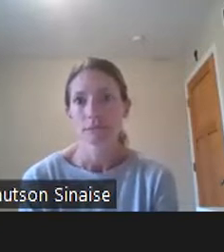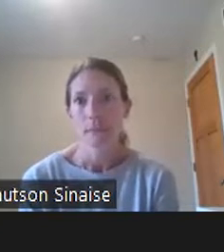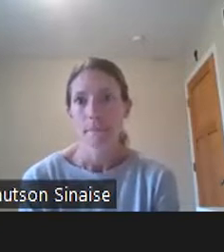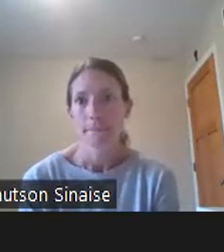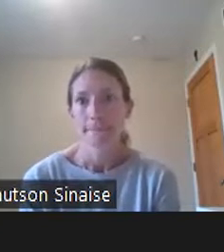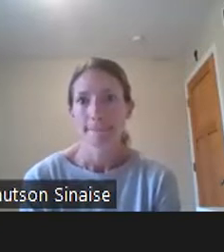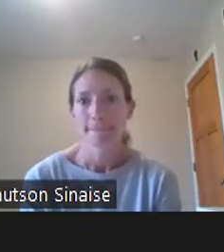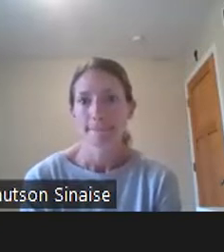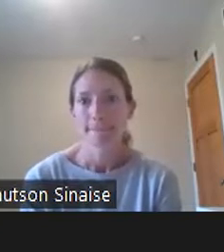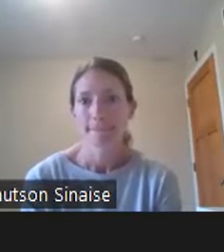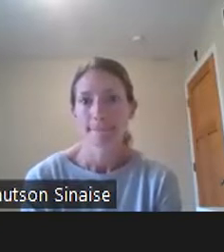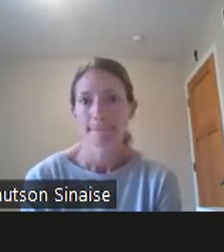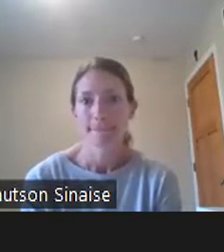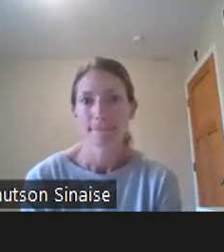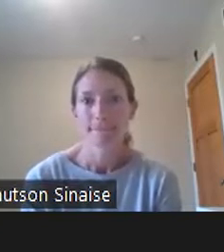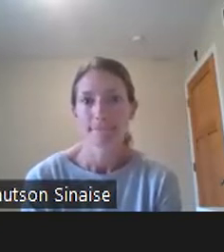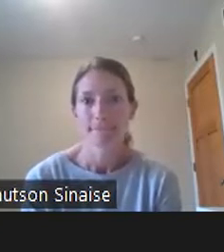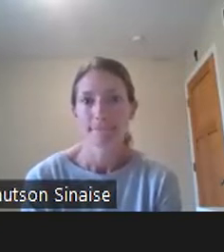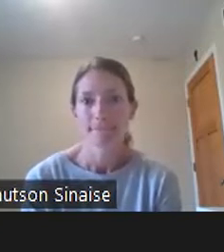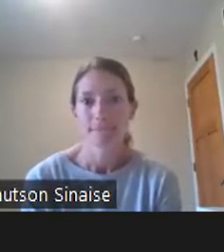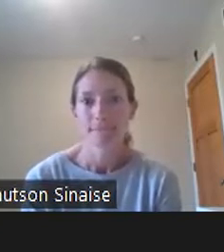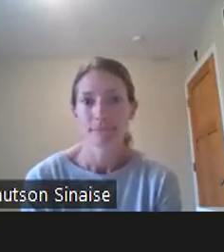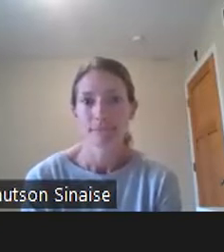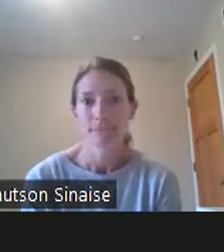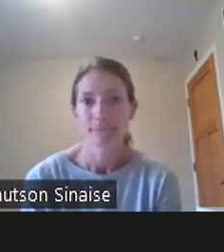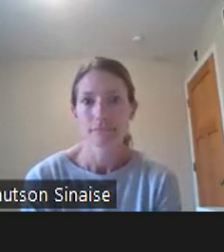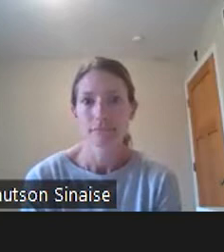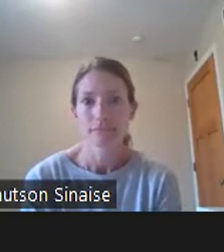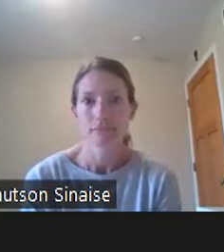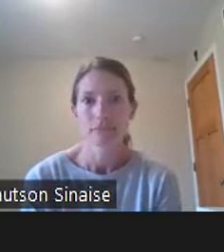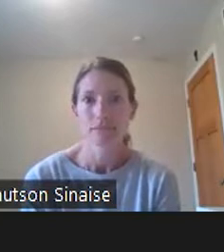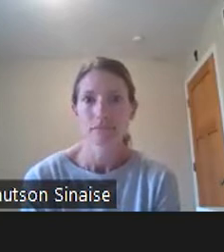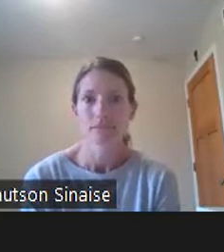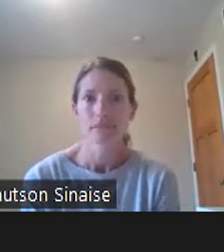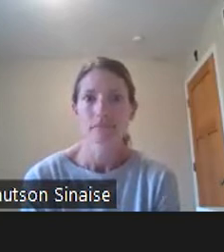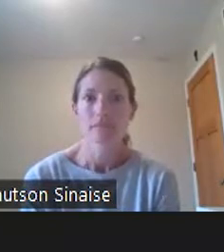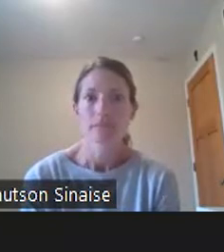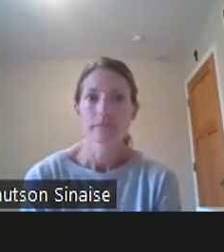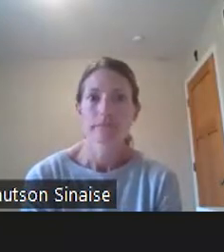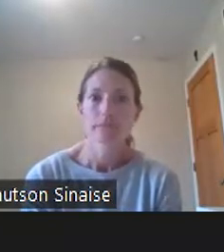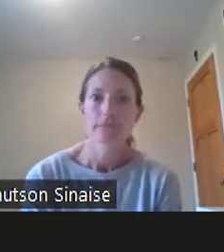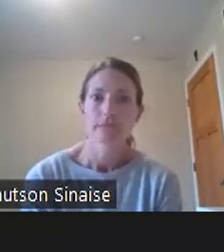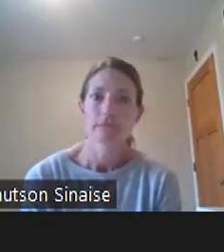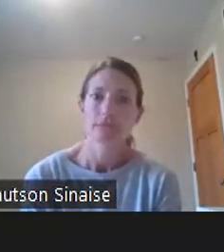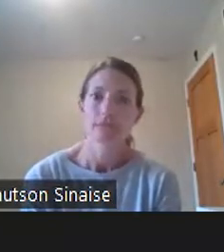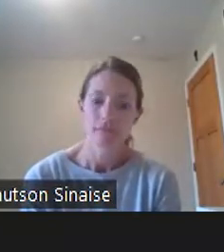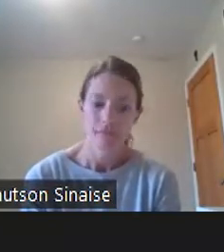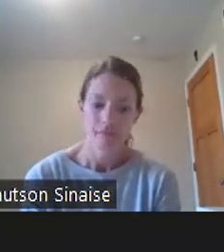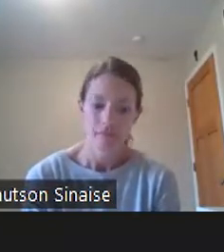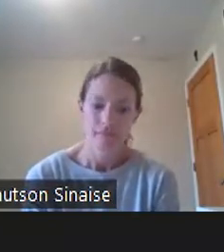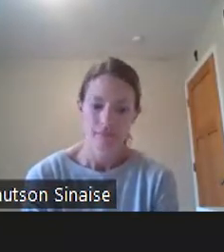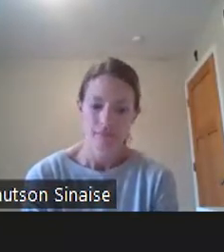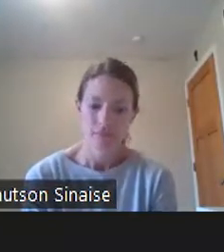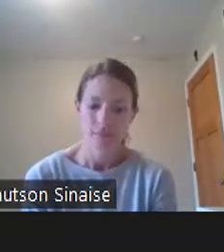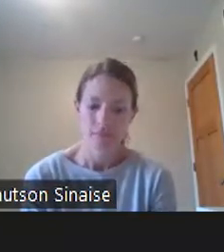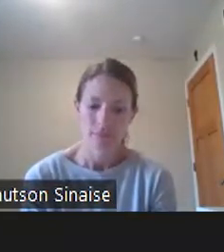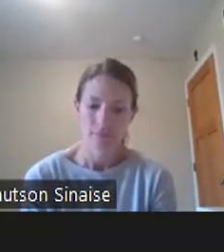the blood pressure cuff, and also understand the importance of not sharing that cuff with other individuals, perhaps in their family or in their home,